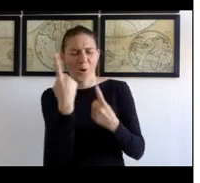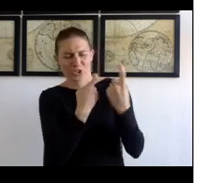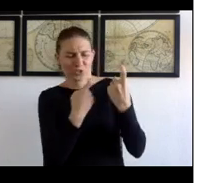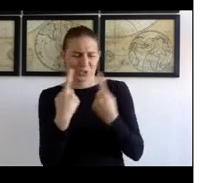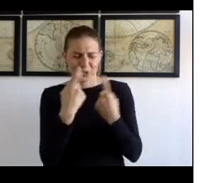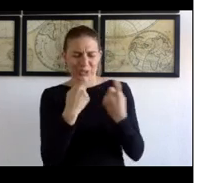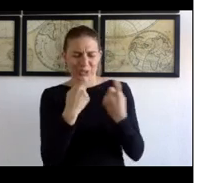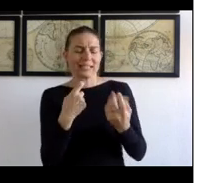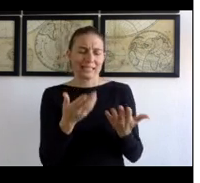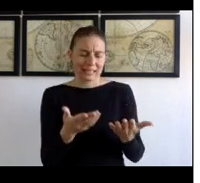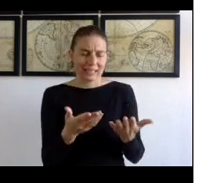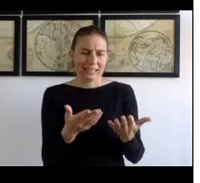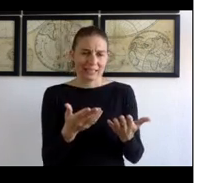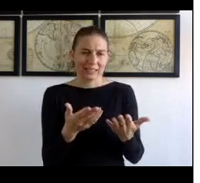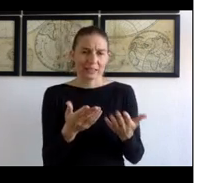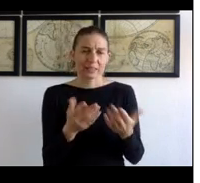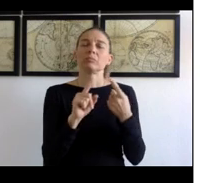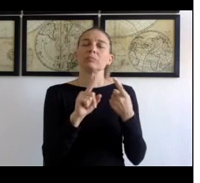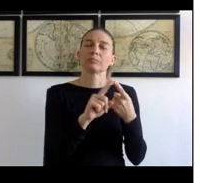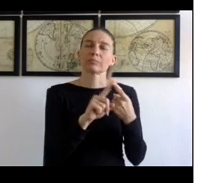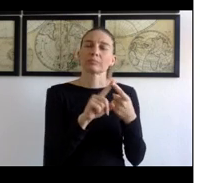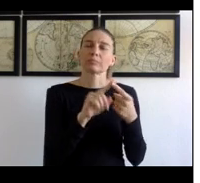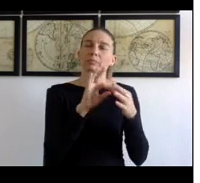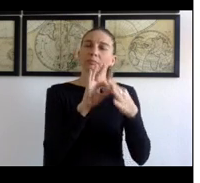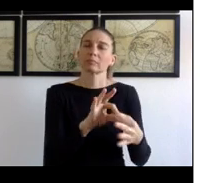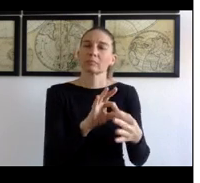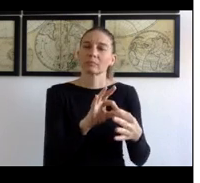The first one is about the quality of the work